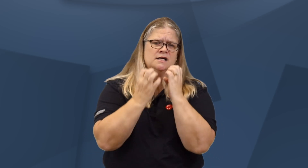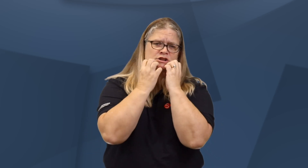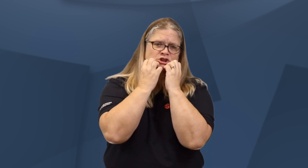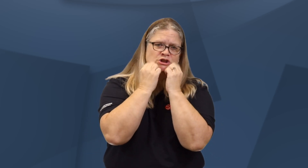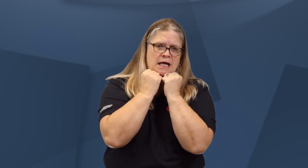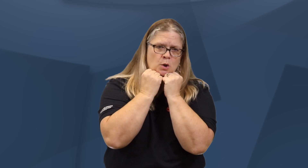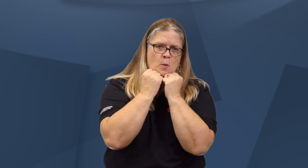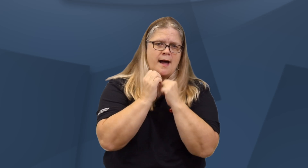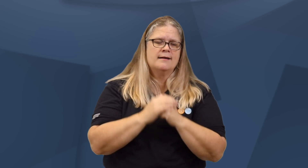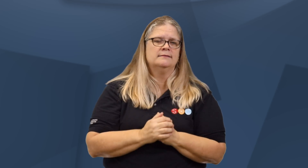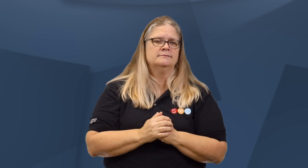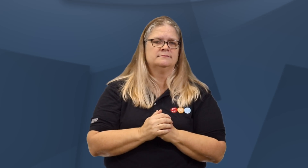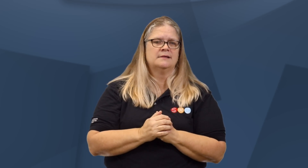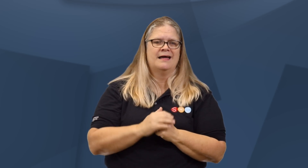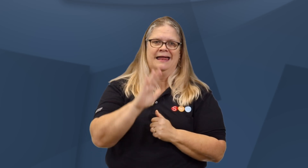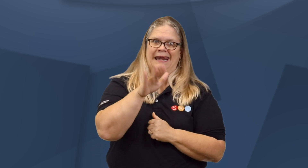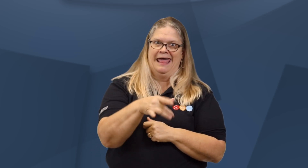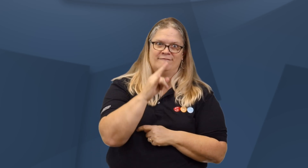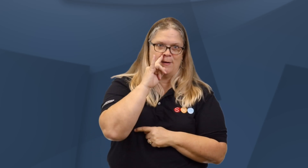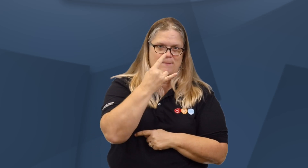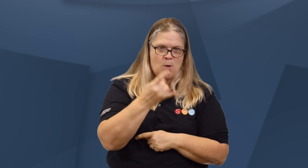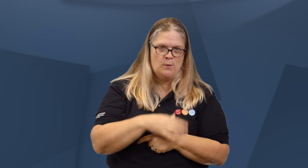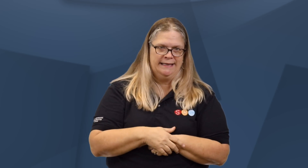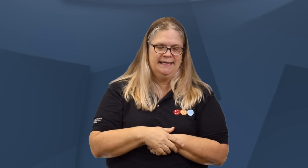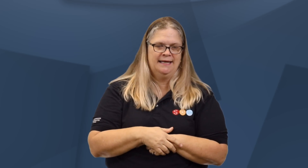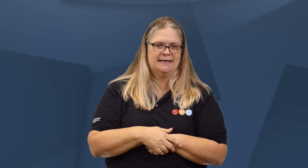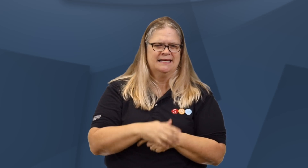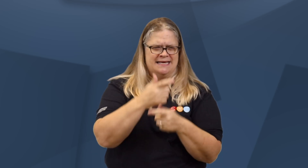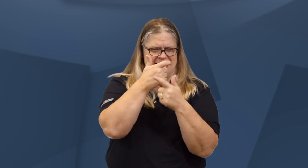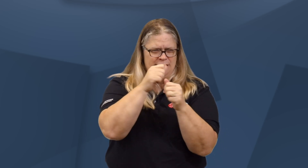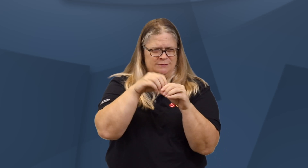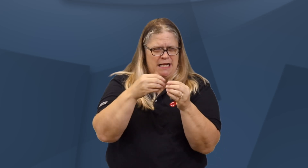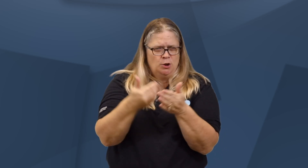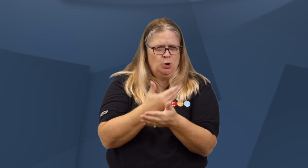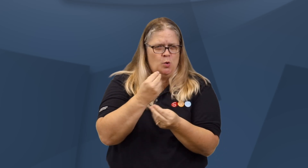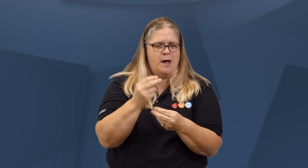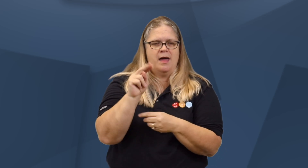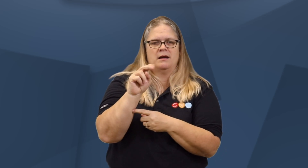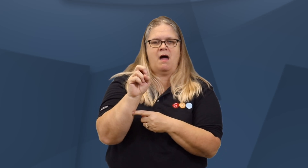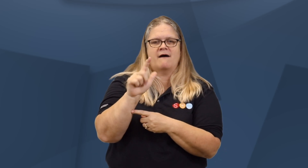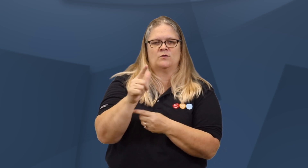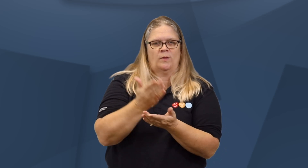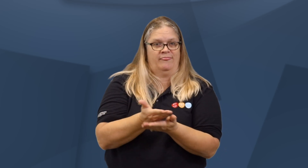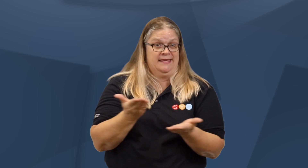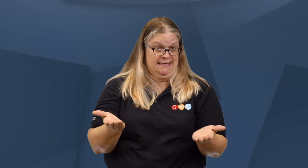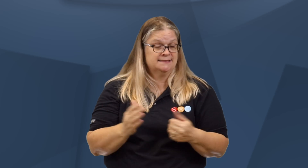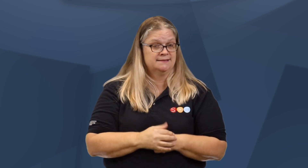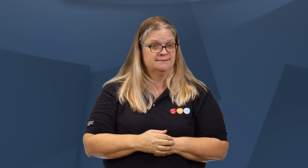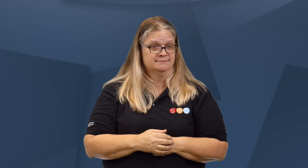Genuine. Never boring and interested in new and novel things.